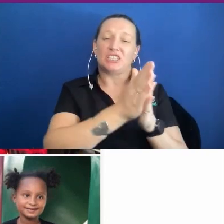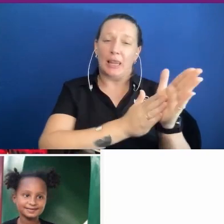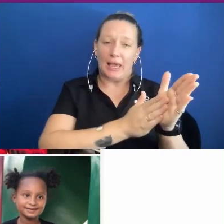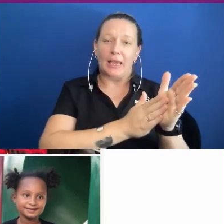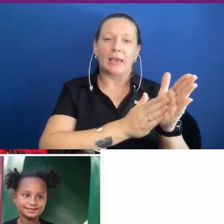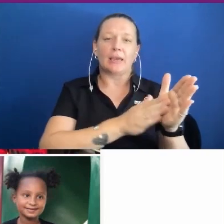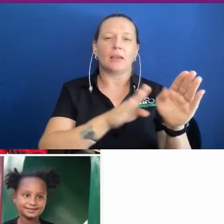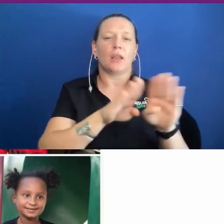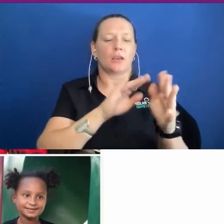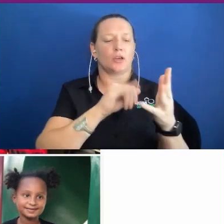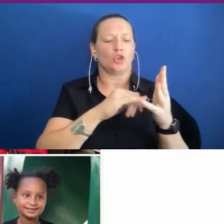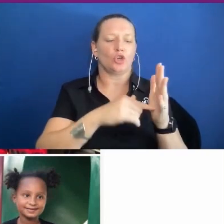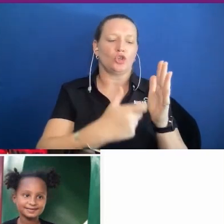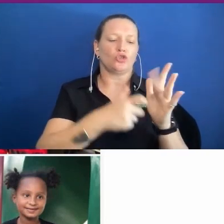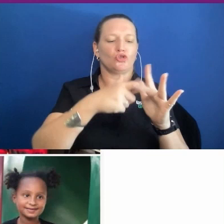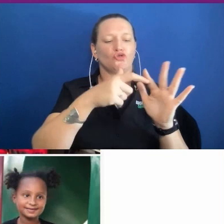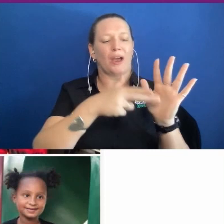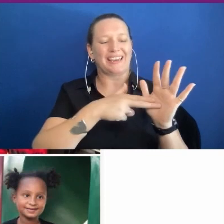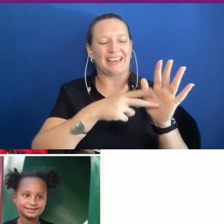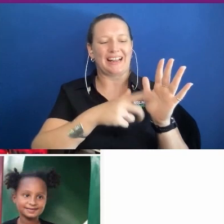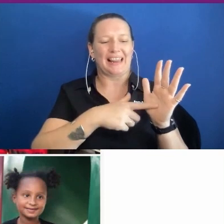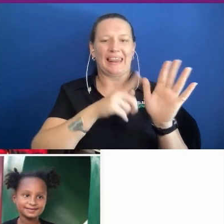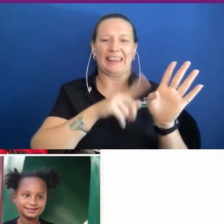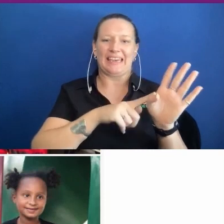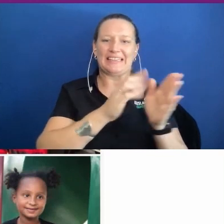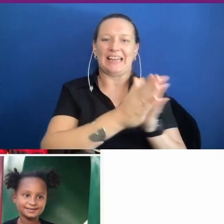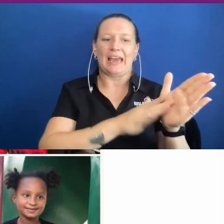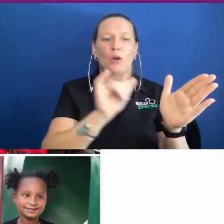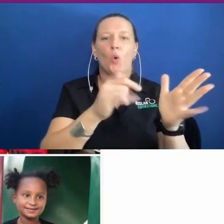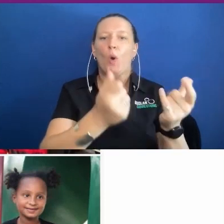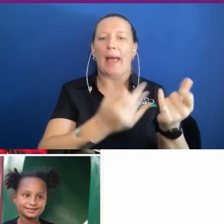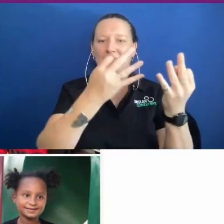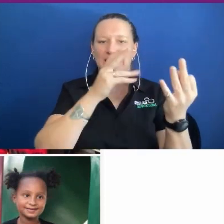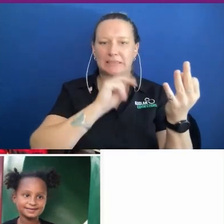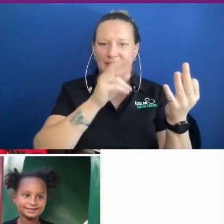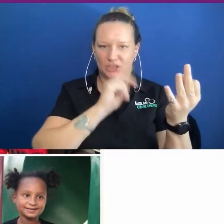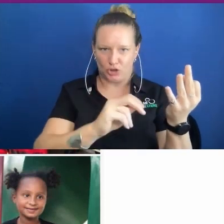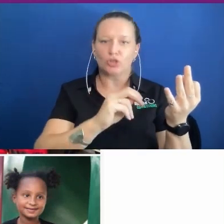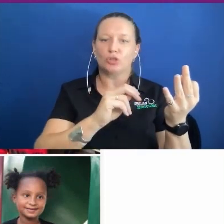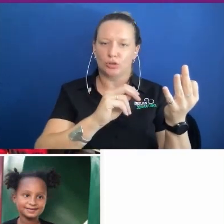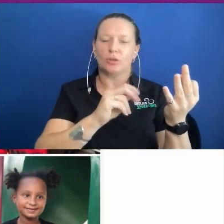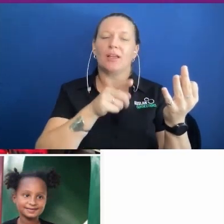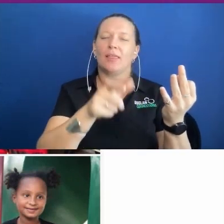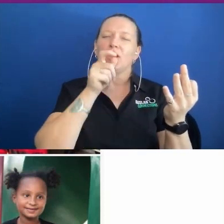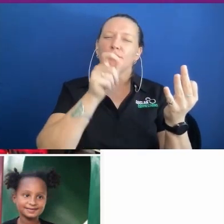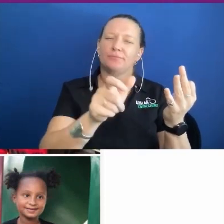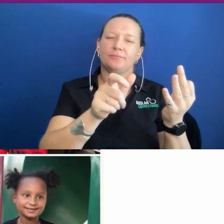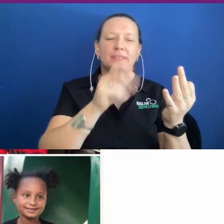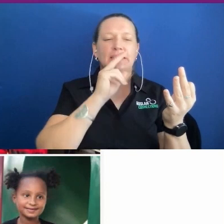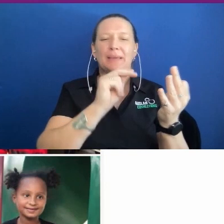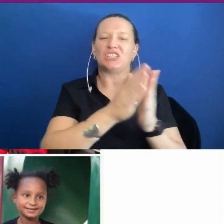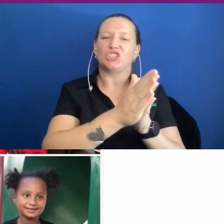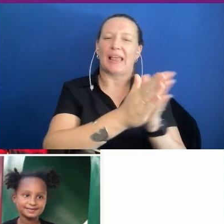or absent speech. Often terms such as speech delay are used by medical professionals and although it